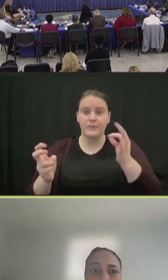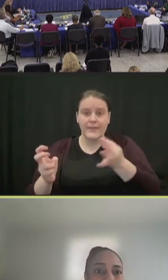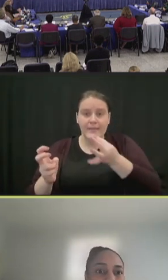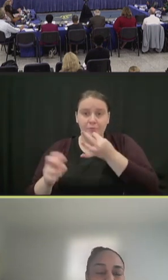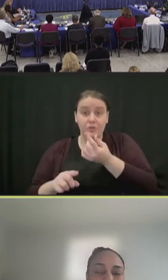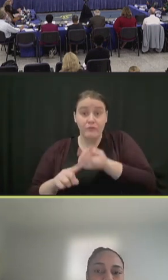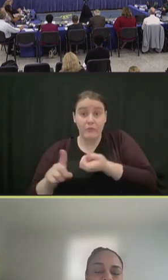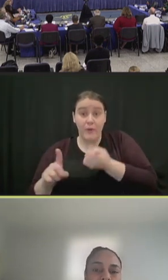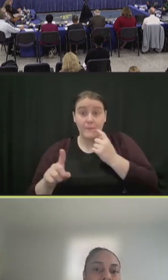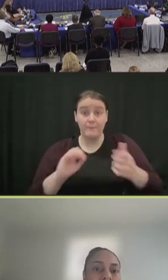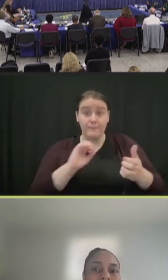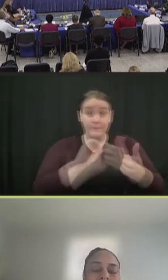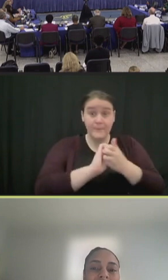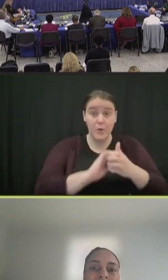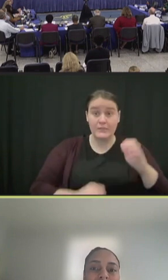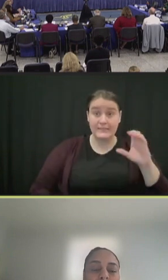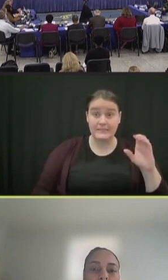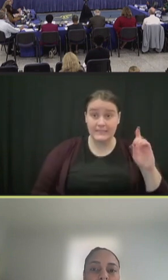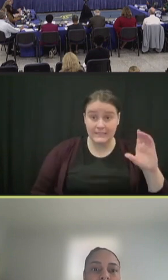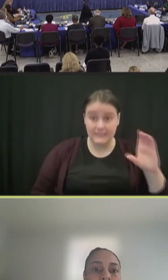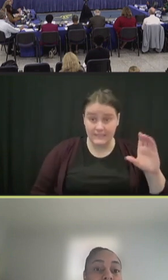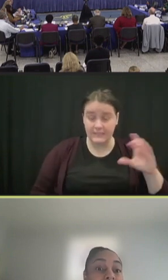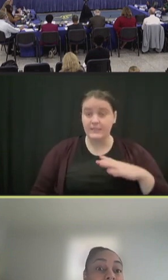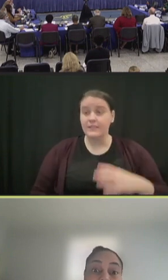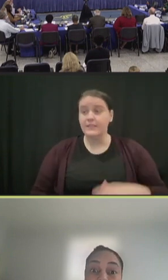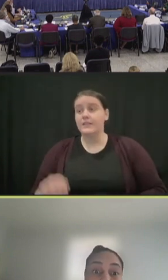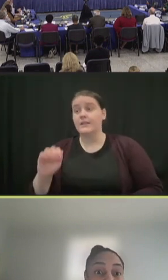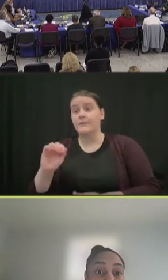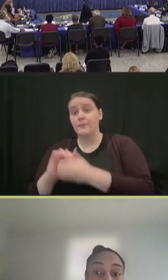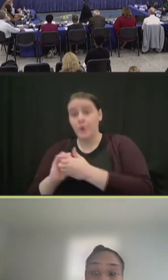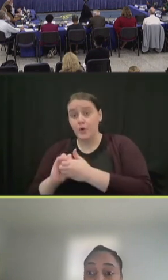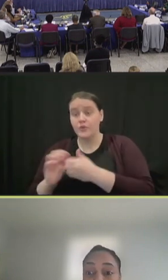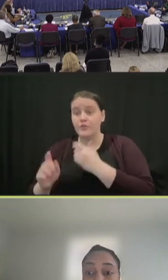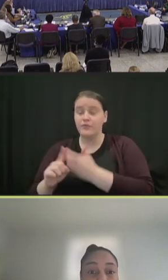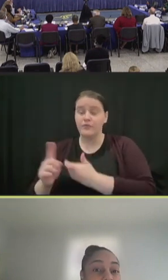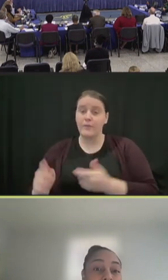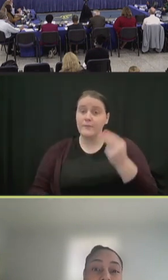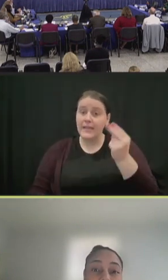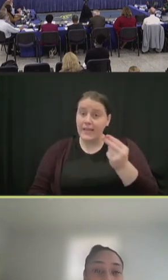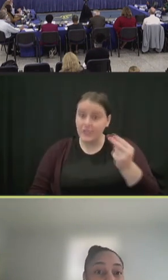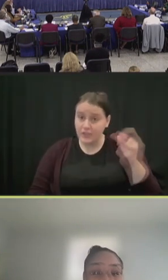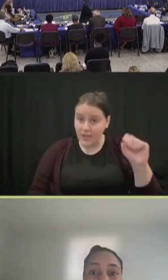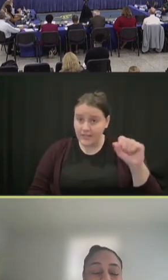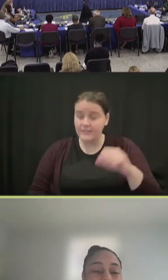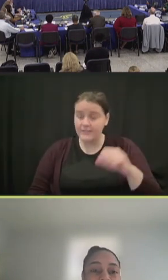bring in folks from HHS. So, that's been really fruitful. In fact, following this,